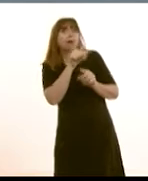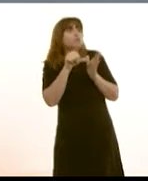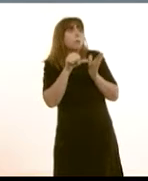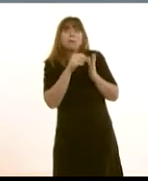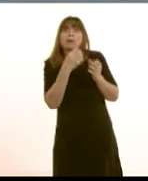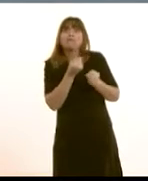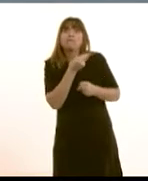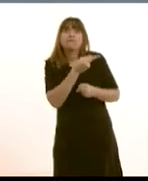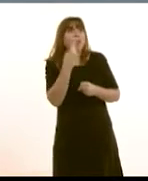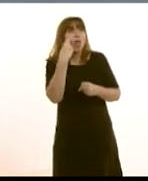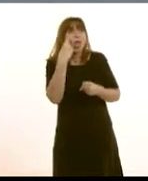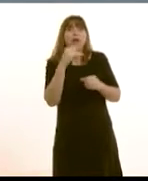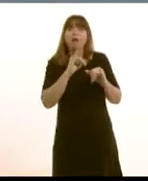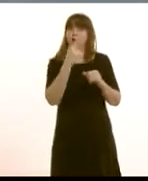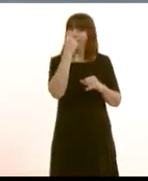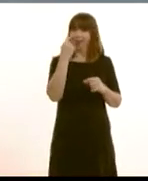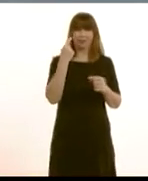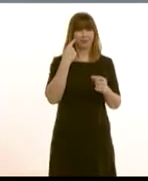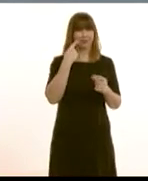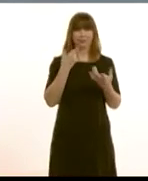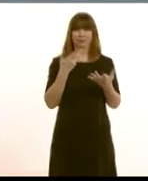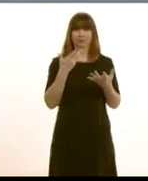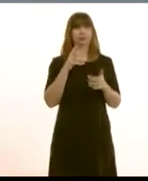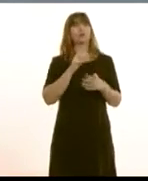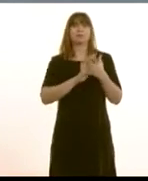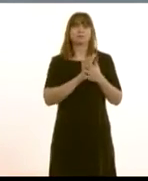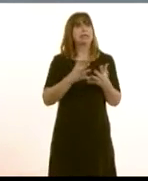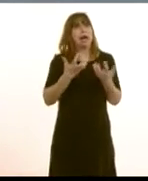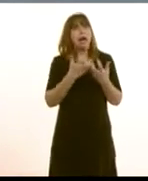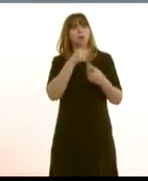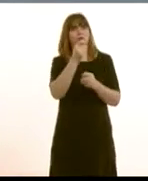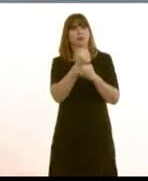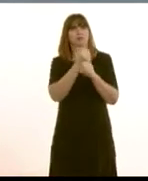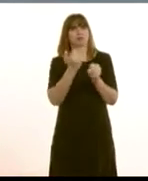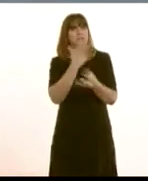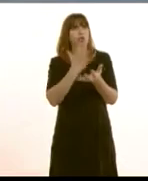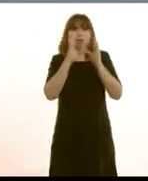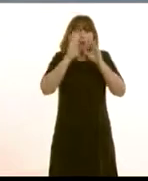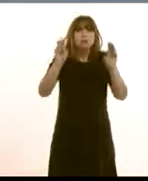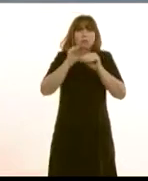and your Government, to ensure that we have a better, improved uptake of regular eye tests?